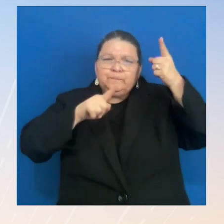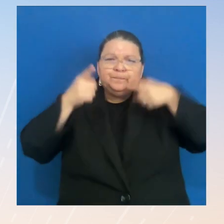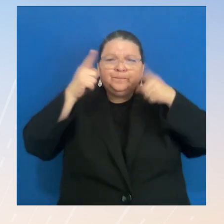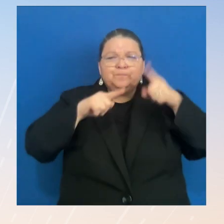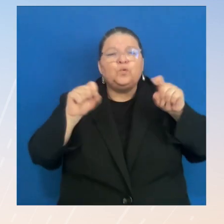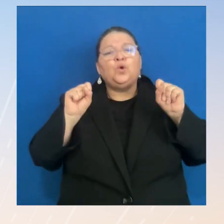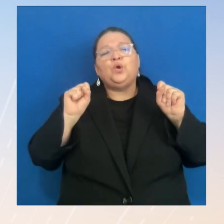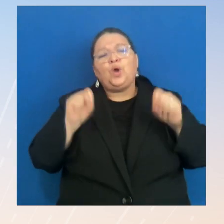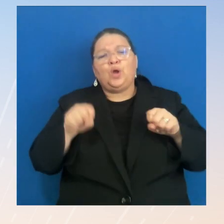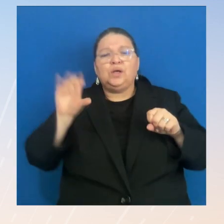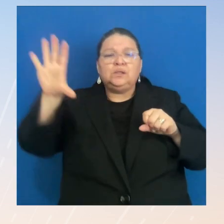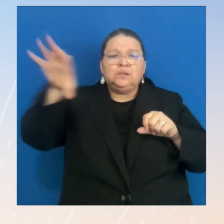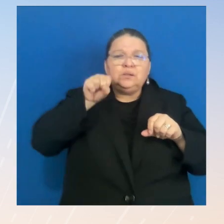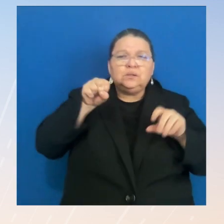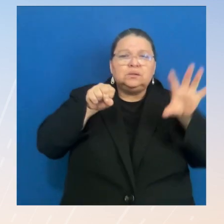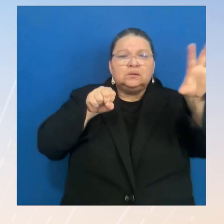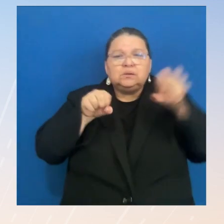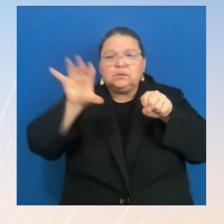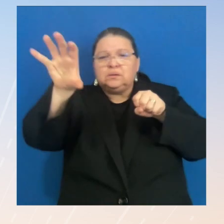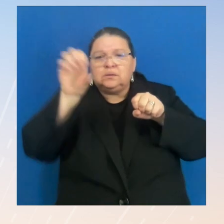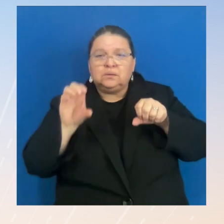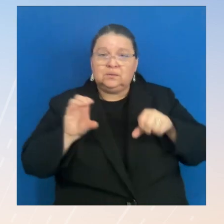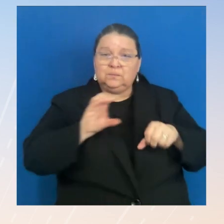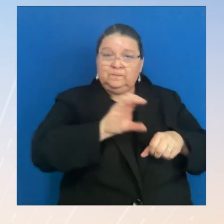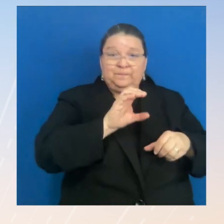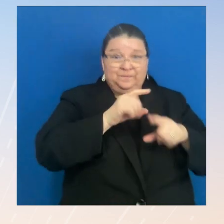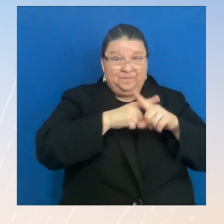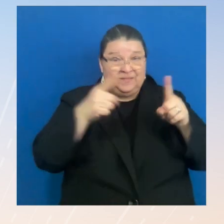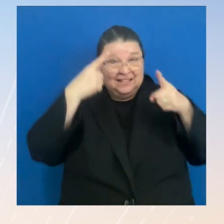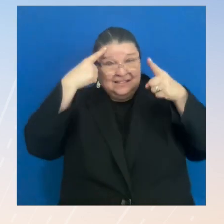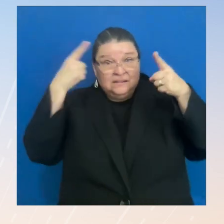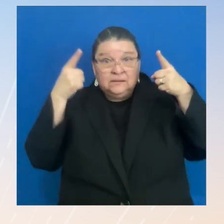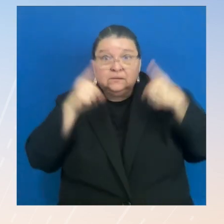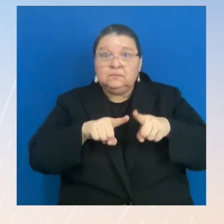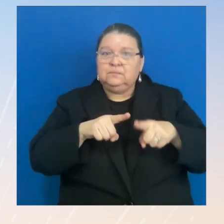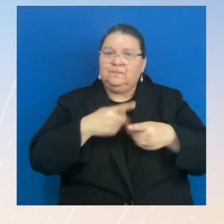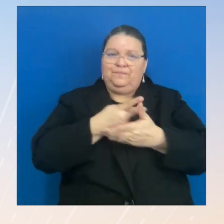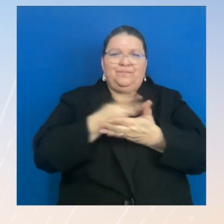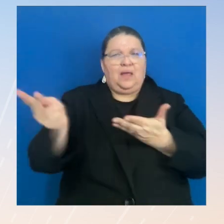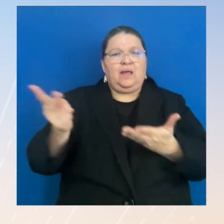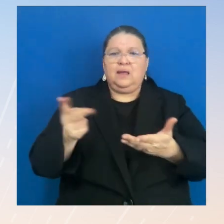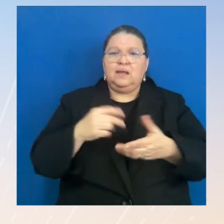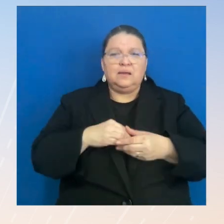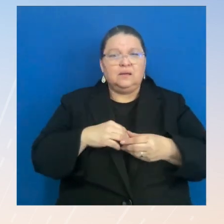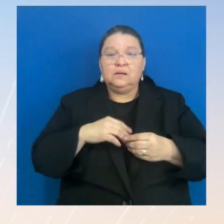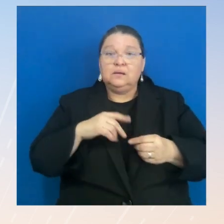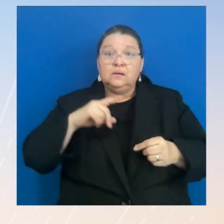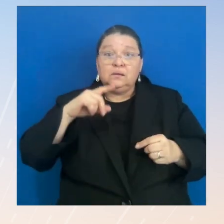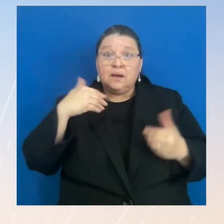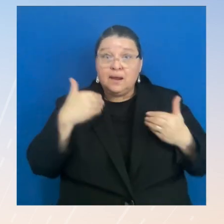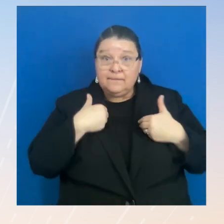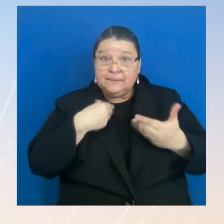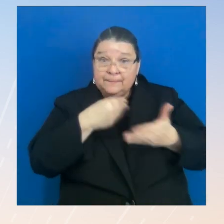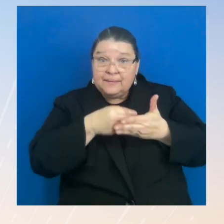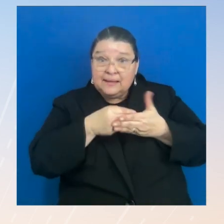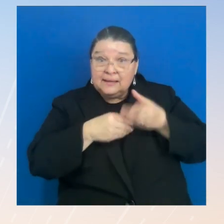But is there money that could be moved? Do these dire consequences have to start next week,